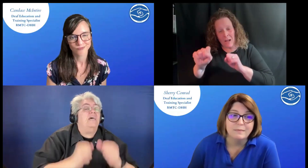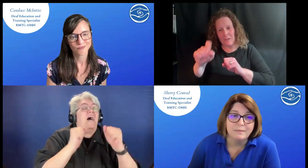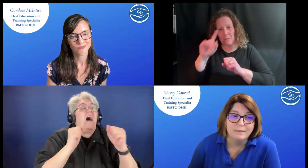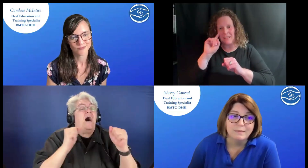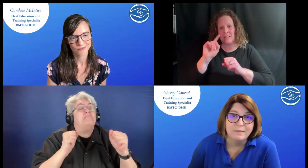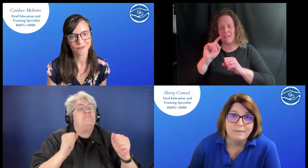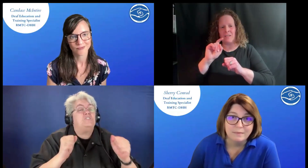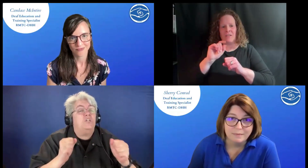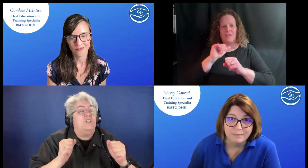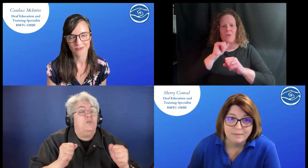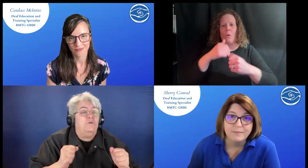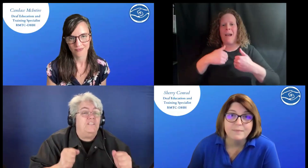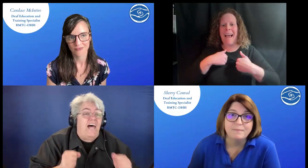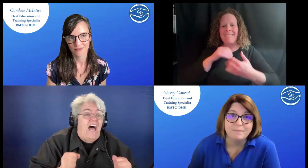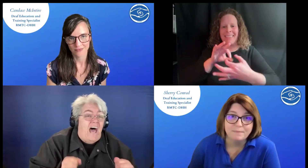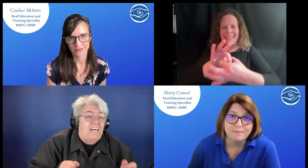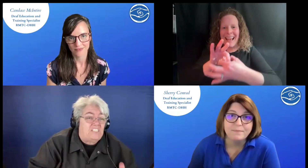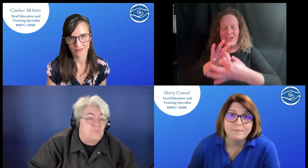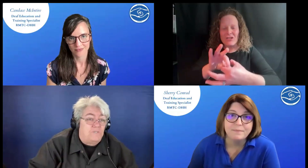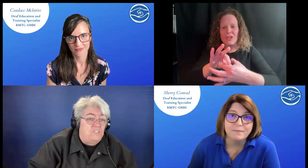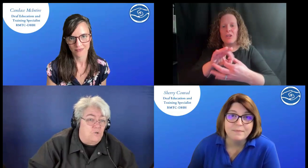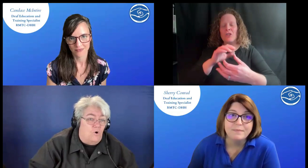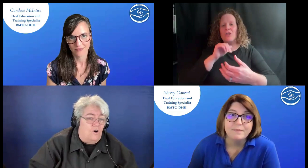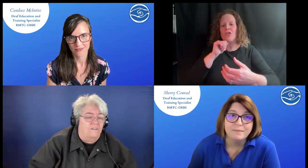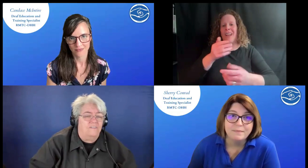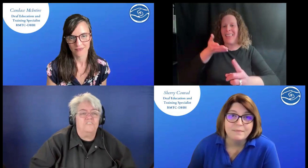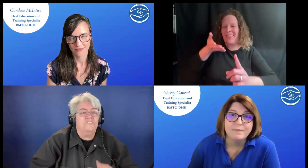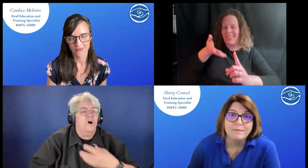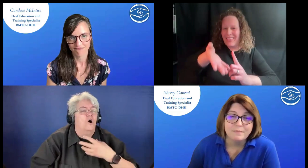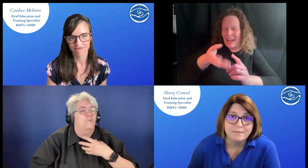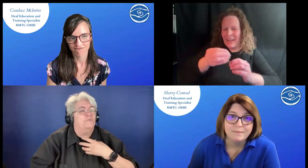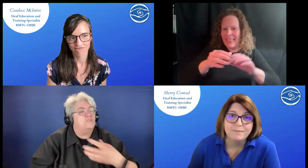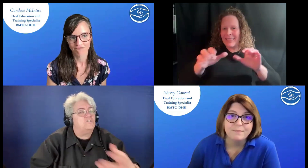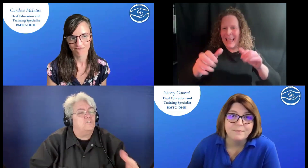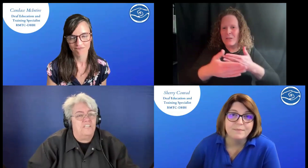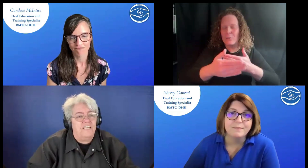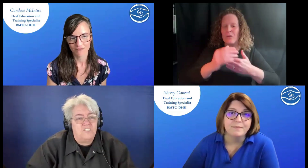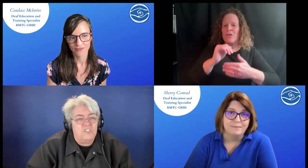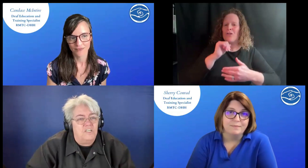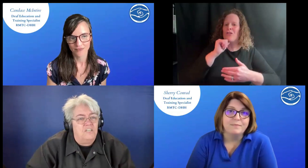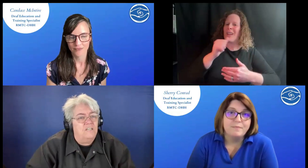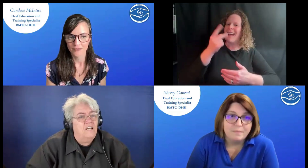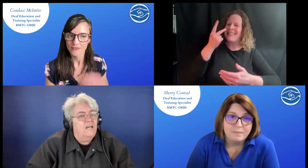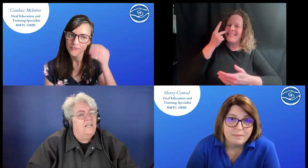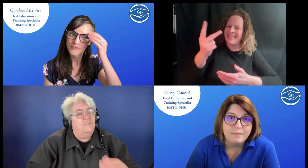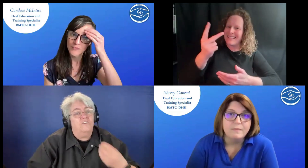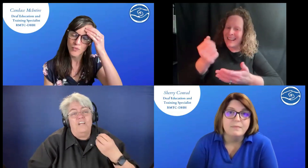the absolute last resort. There's no personal connection.